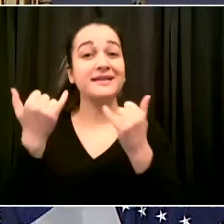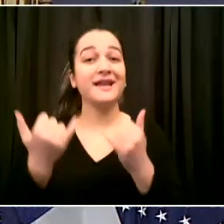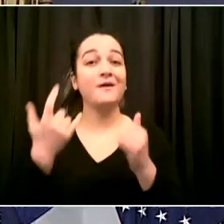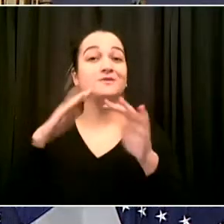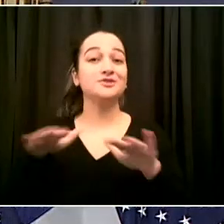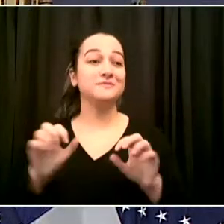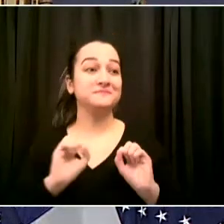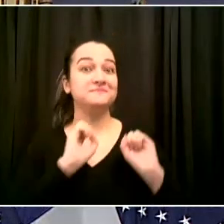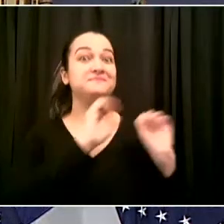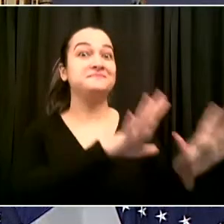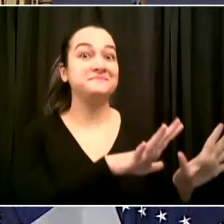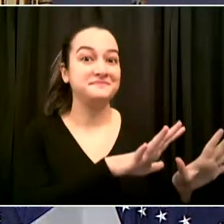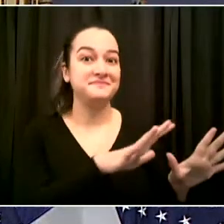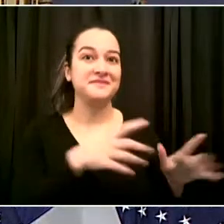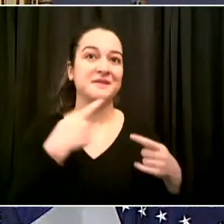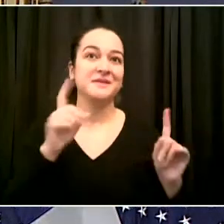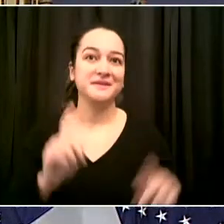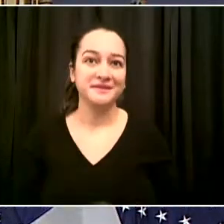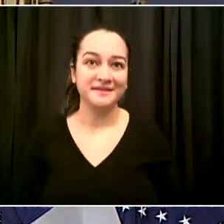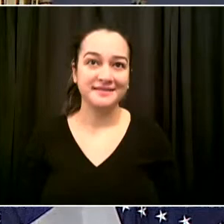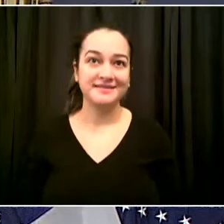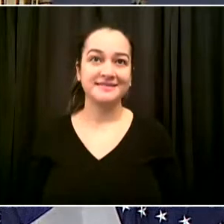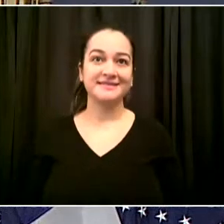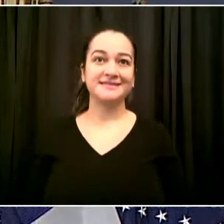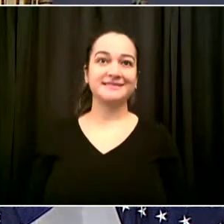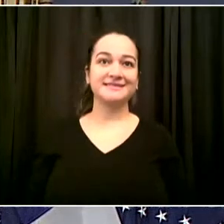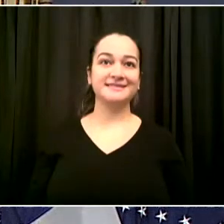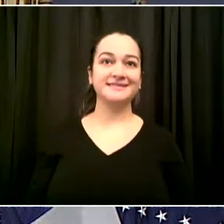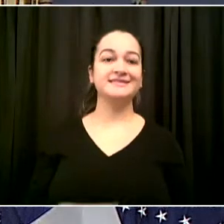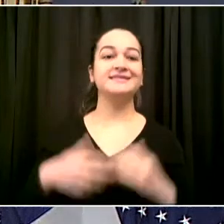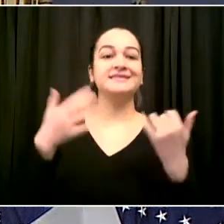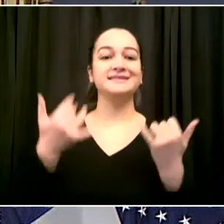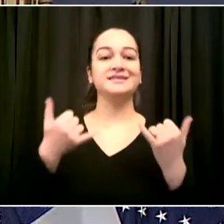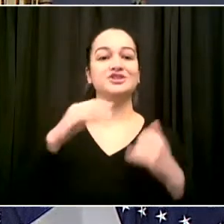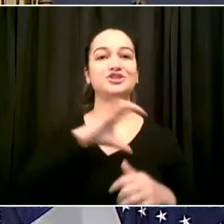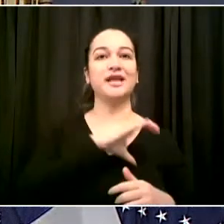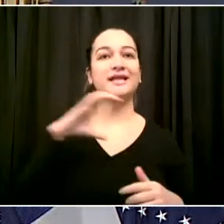BIG IMPORTANT DAY FOR NEW YORK CITY. AND CHANCEEOLLR R CARRANZA FEELS